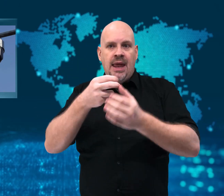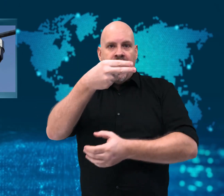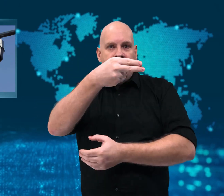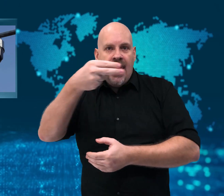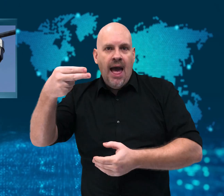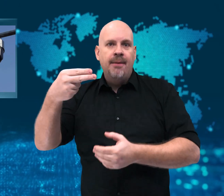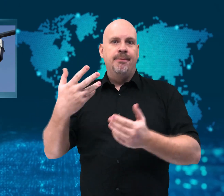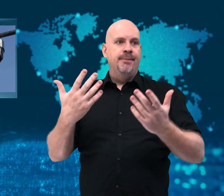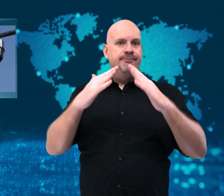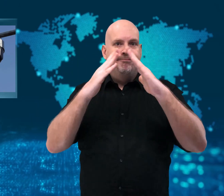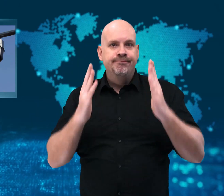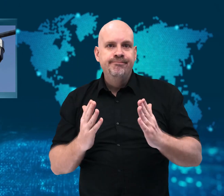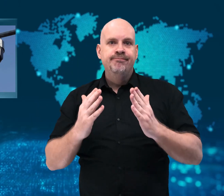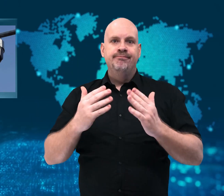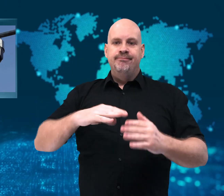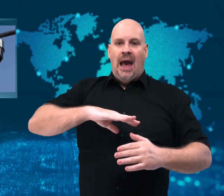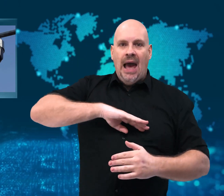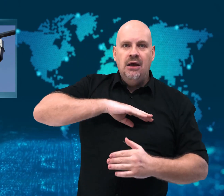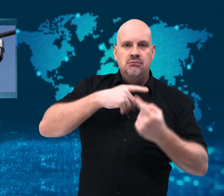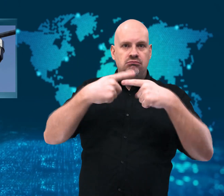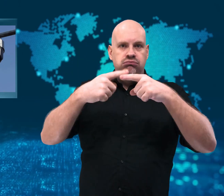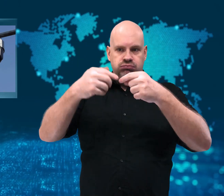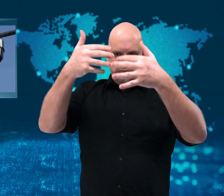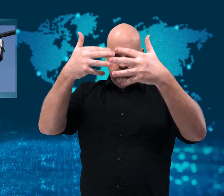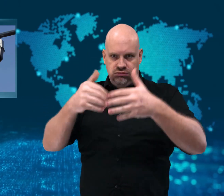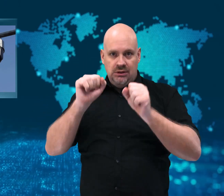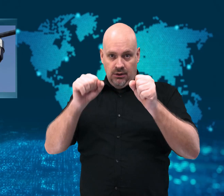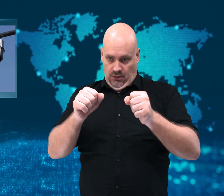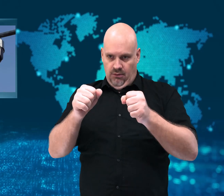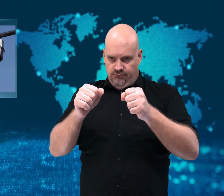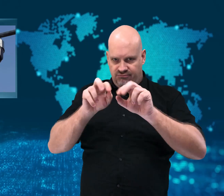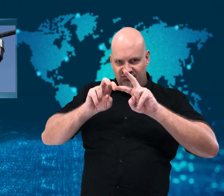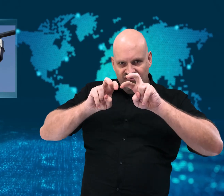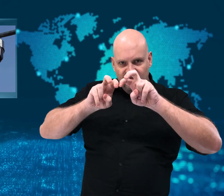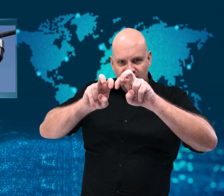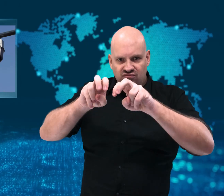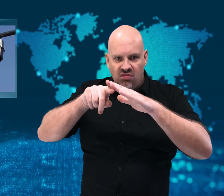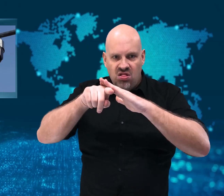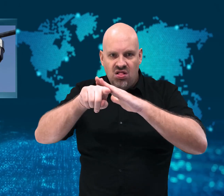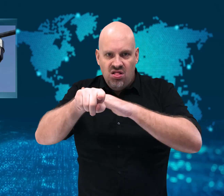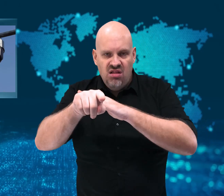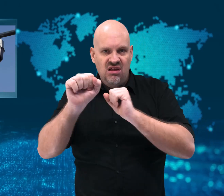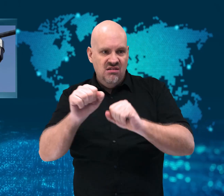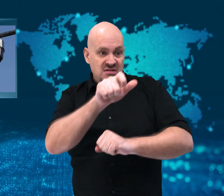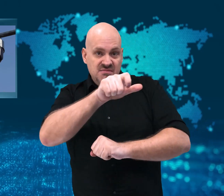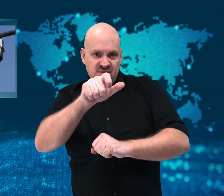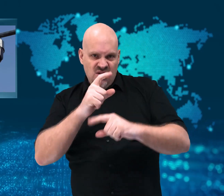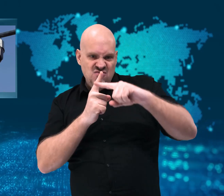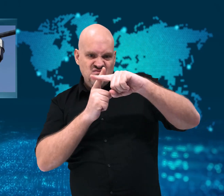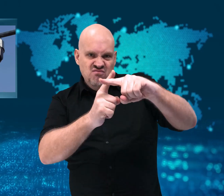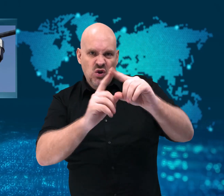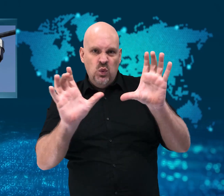collected and that information could be used to target